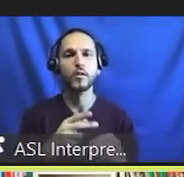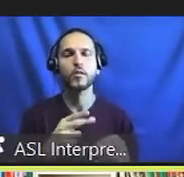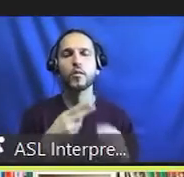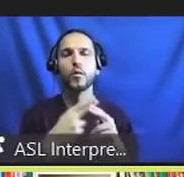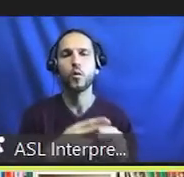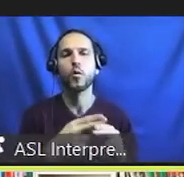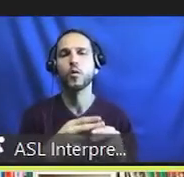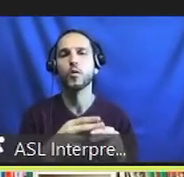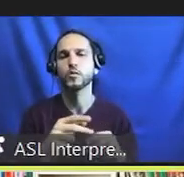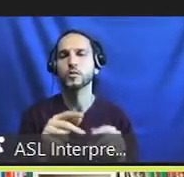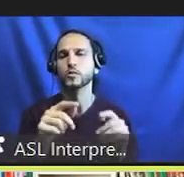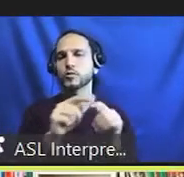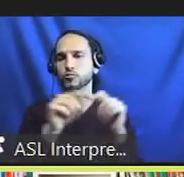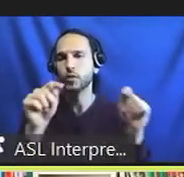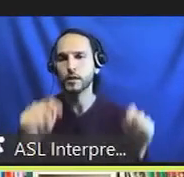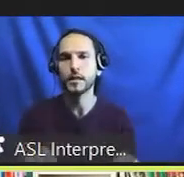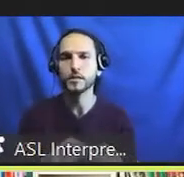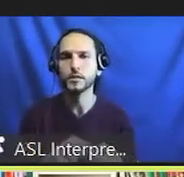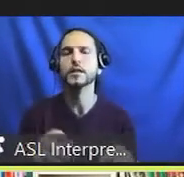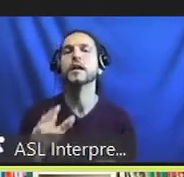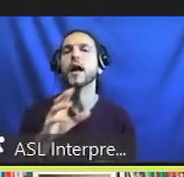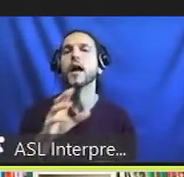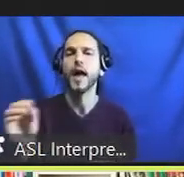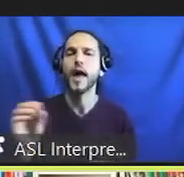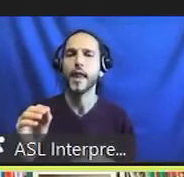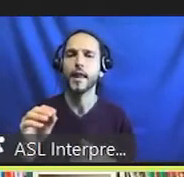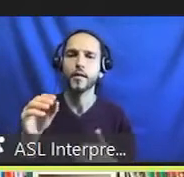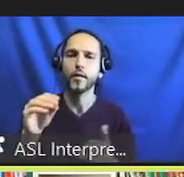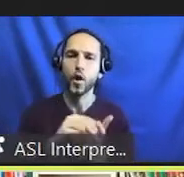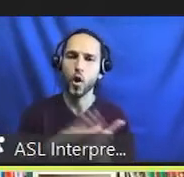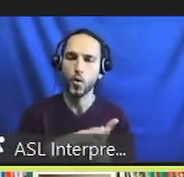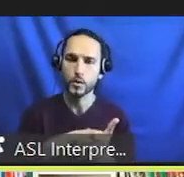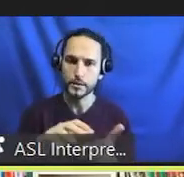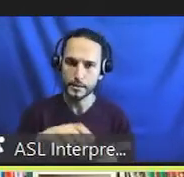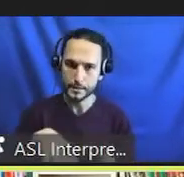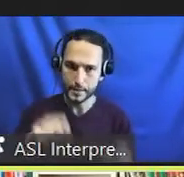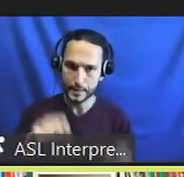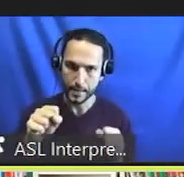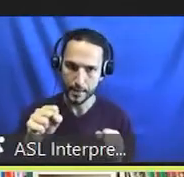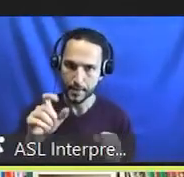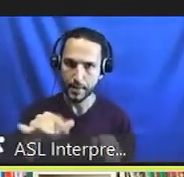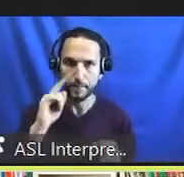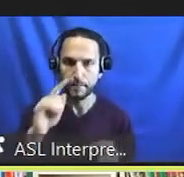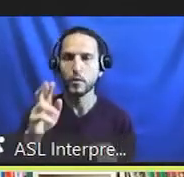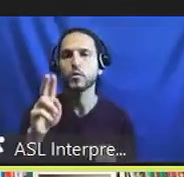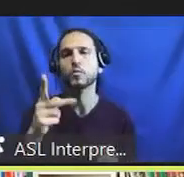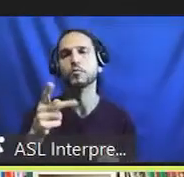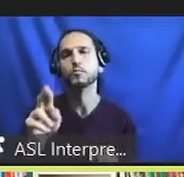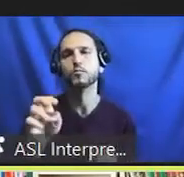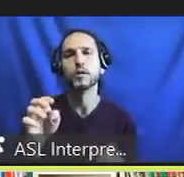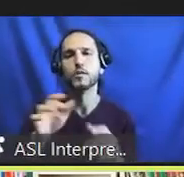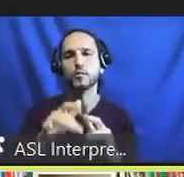notetaking, and offline captioning. And as I mentioned, this is for pre-recorded audio files.